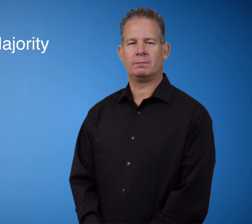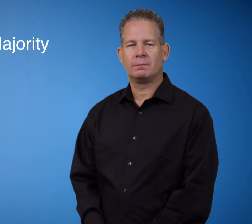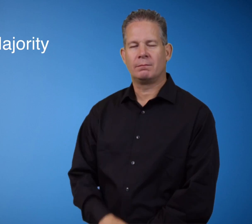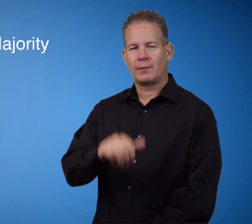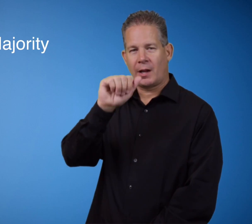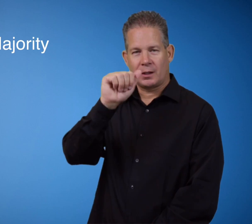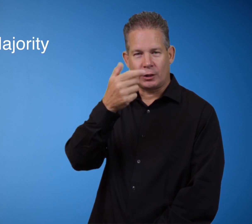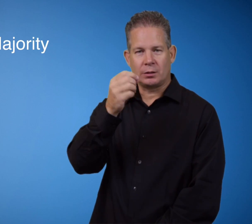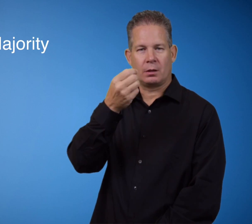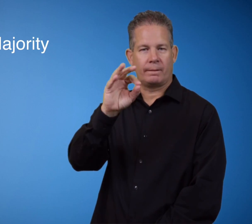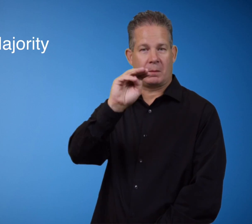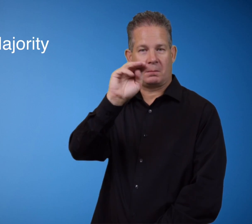The age of majority.